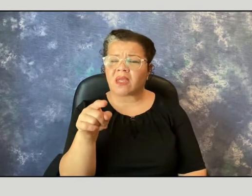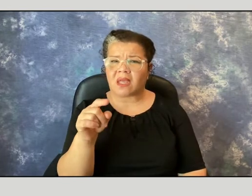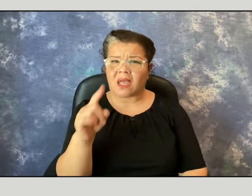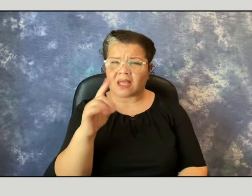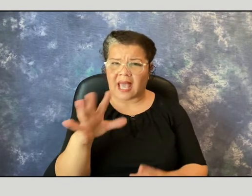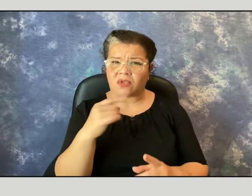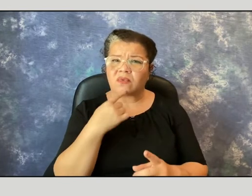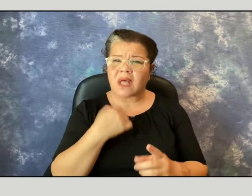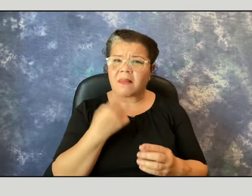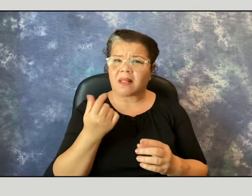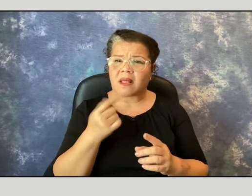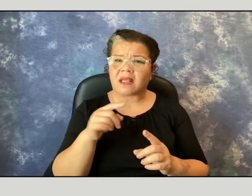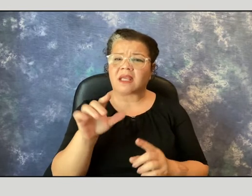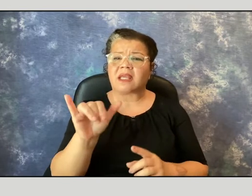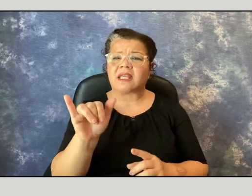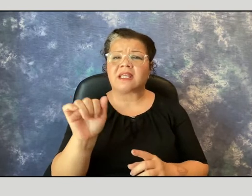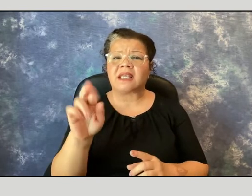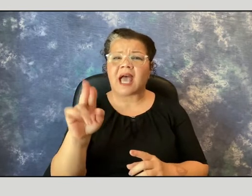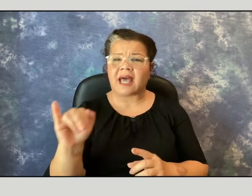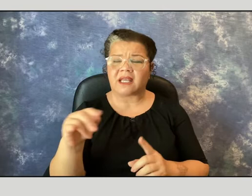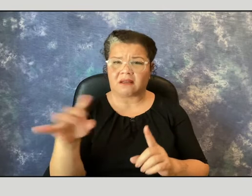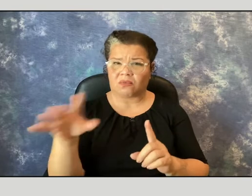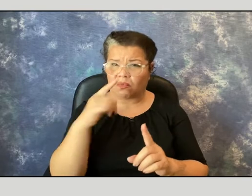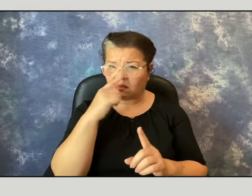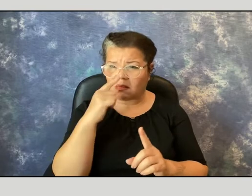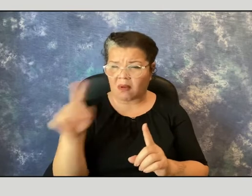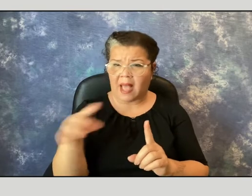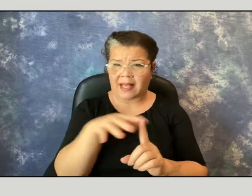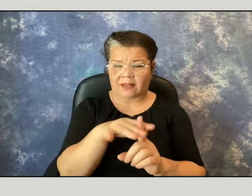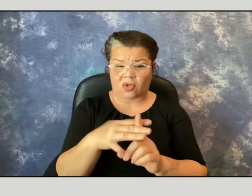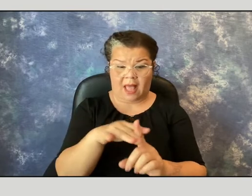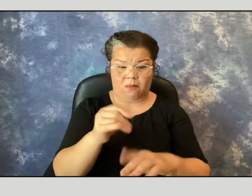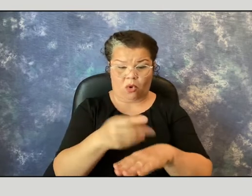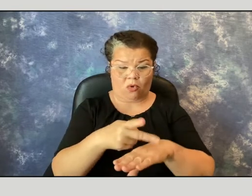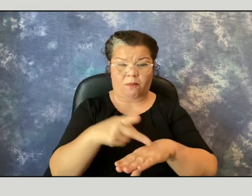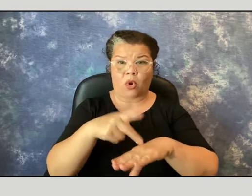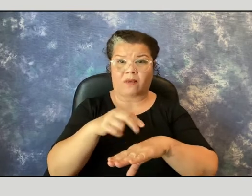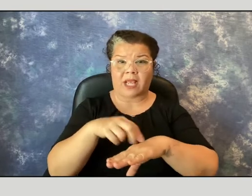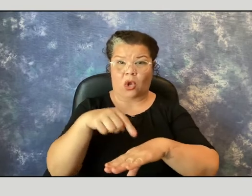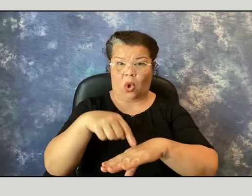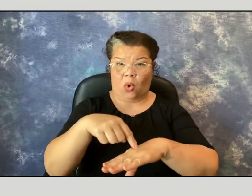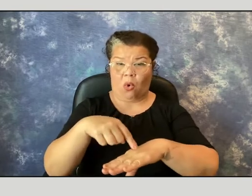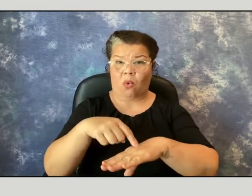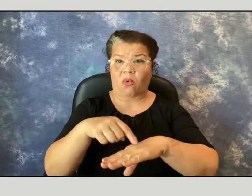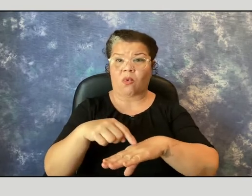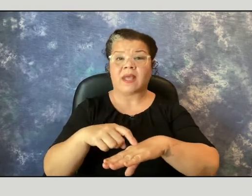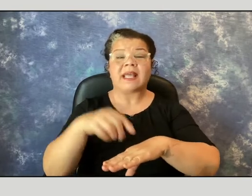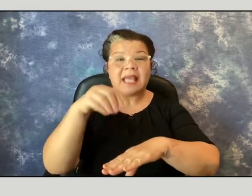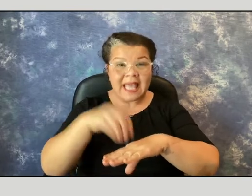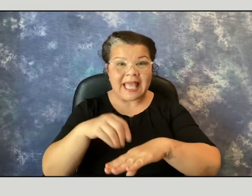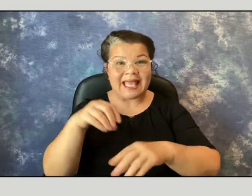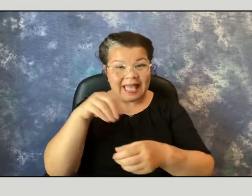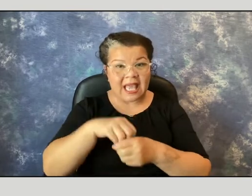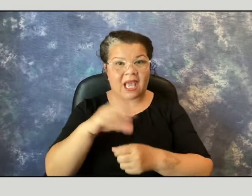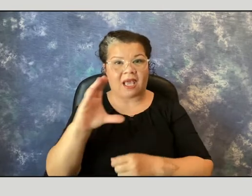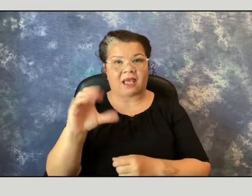and so at the end of this lesson, we will know everything. So what island sensibilities,